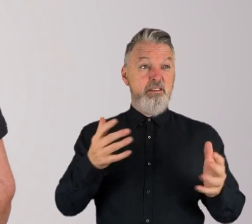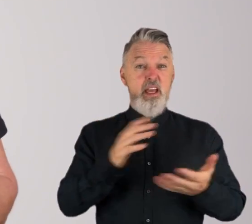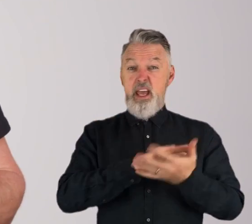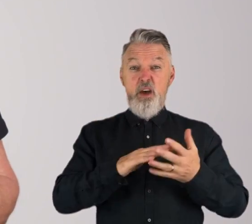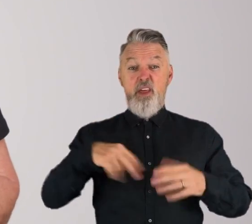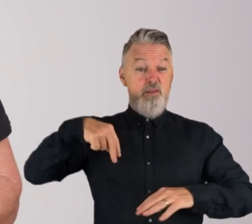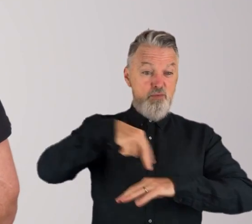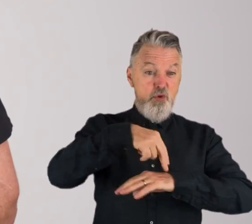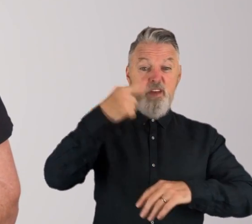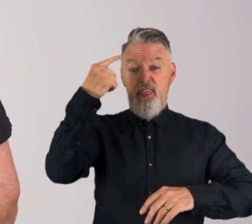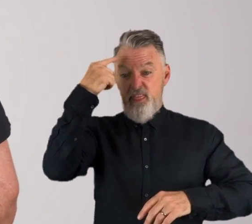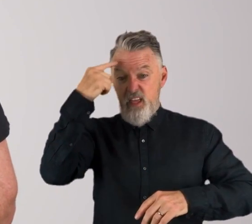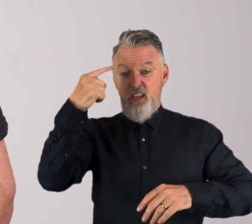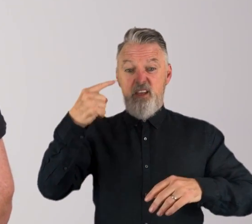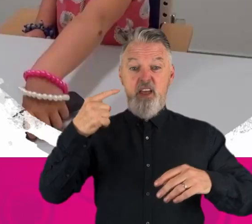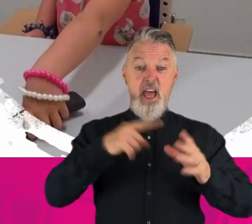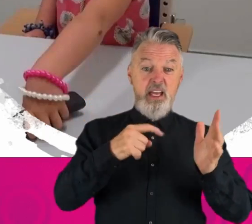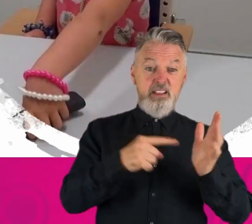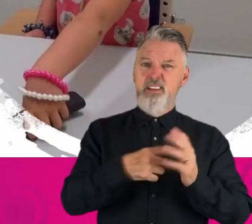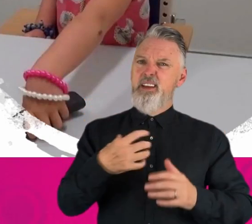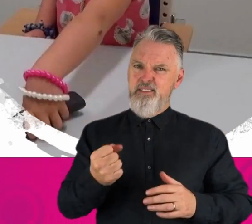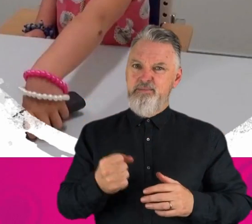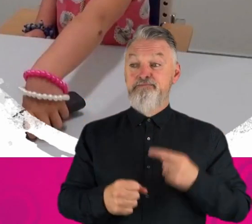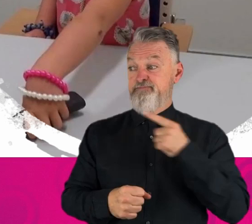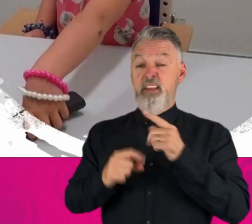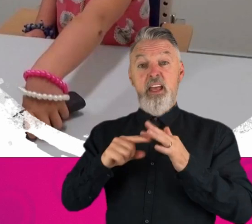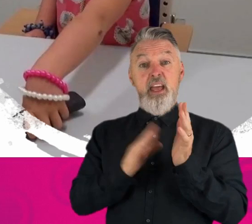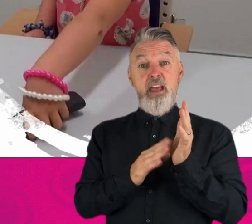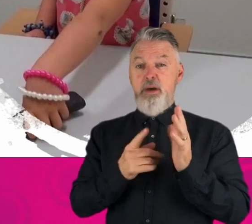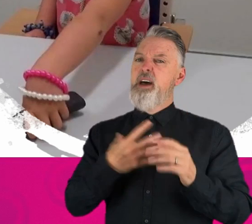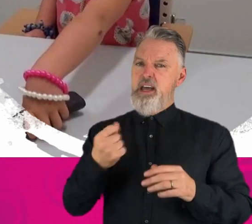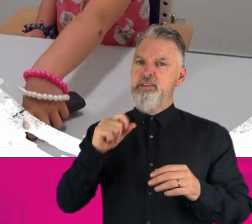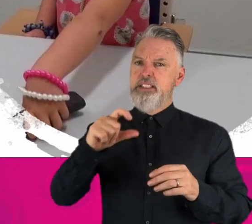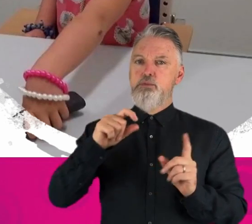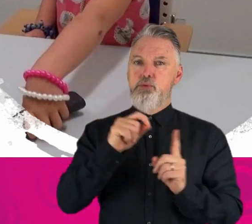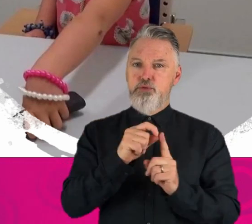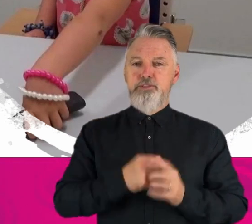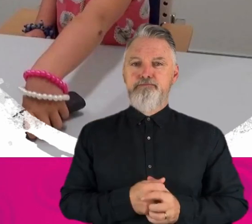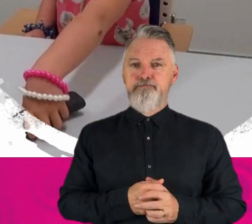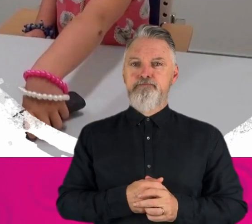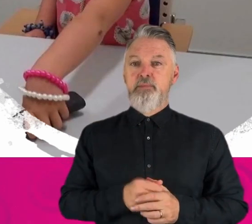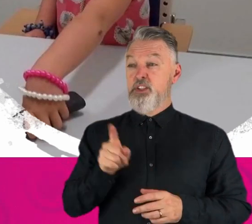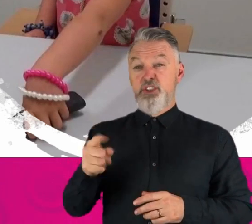to how they think, to how they act. This is Emma. Emma has cerebral palsy. While she was living in London,